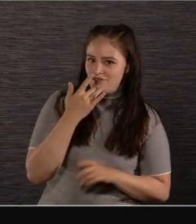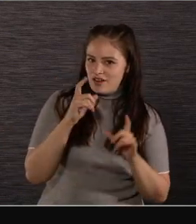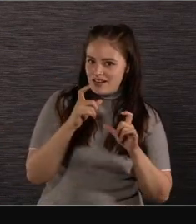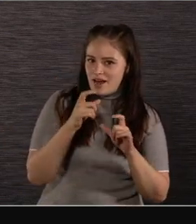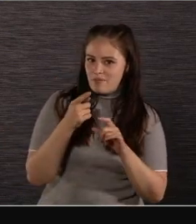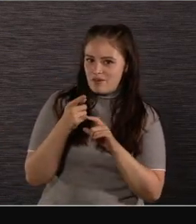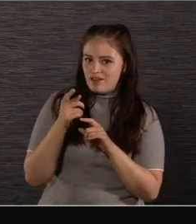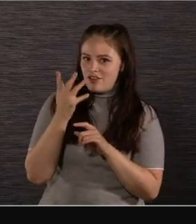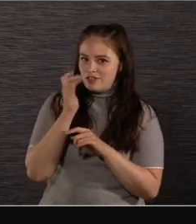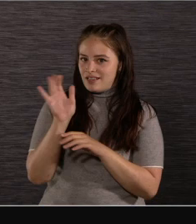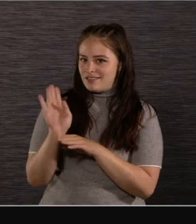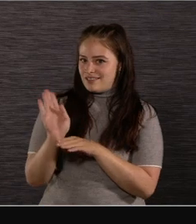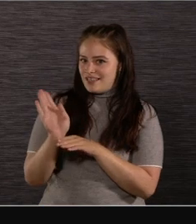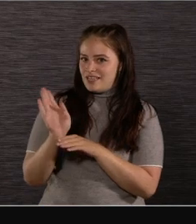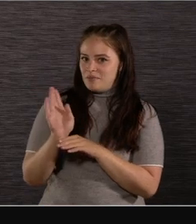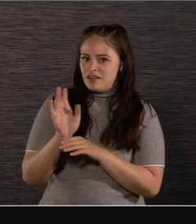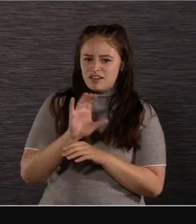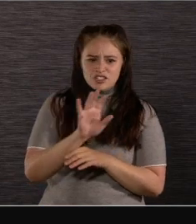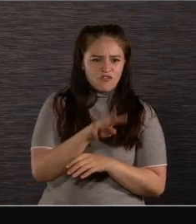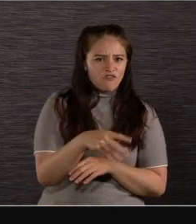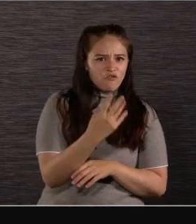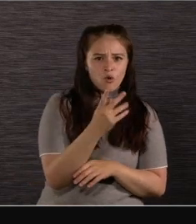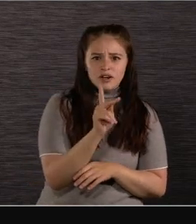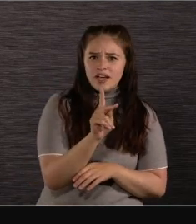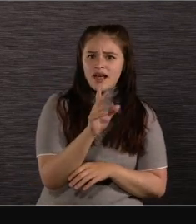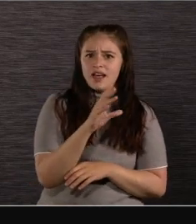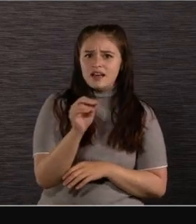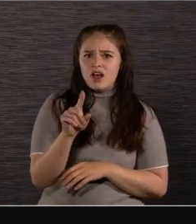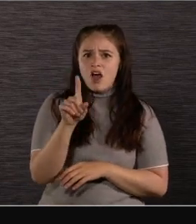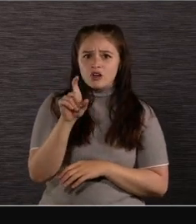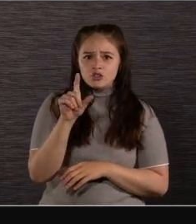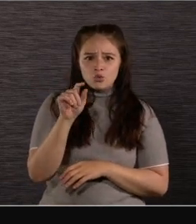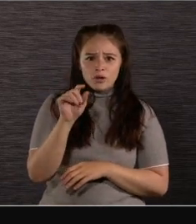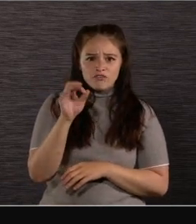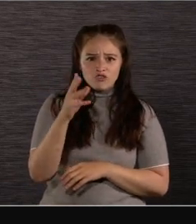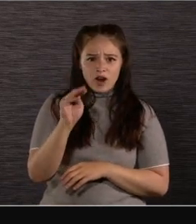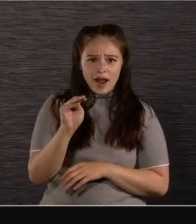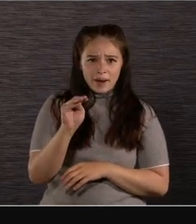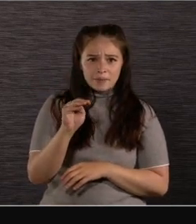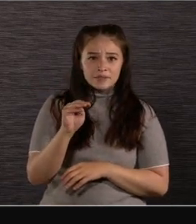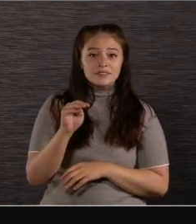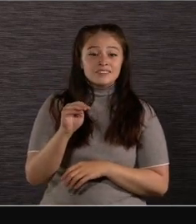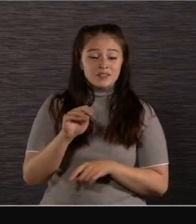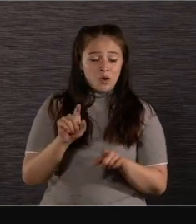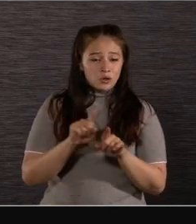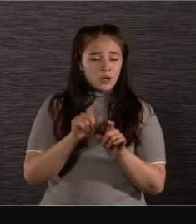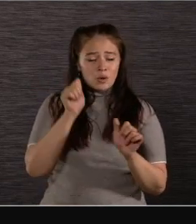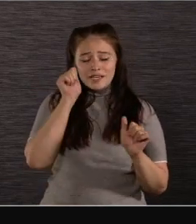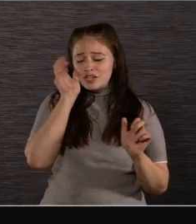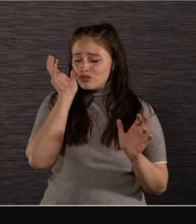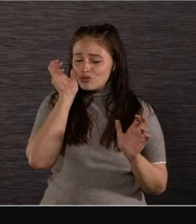camera, it does 4K and 120 frames. Also incredible in low light